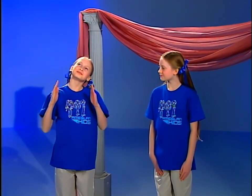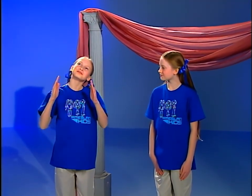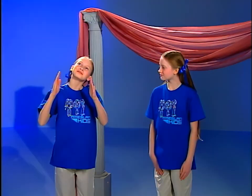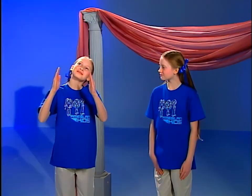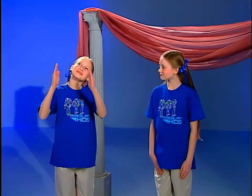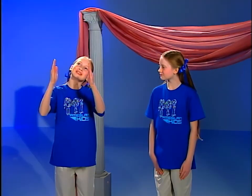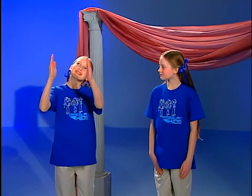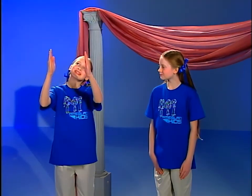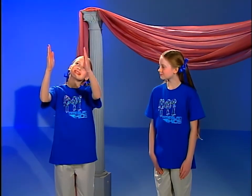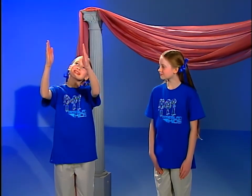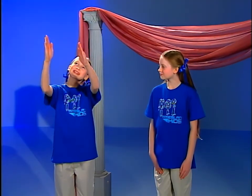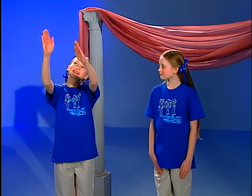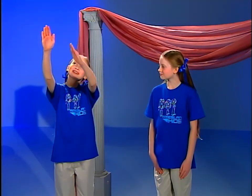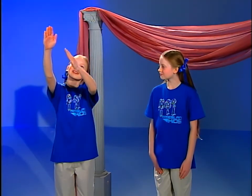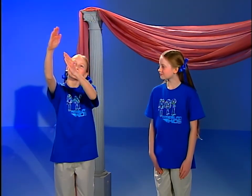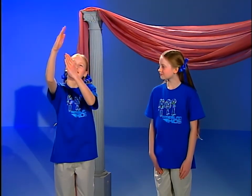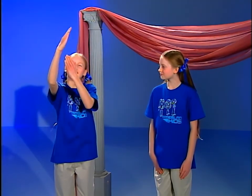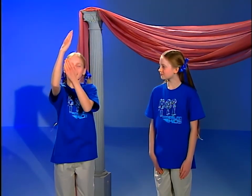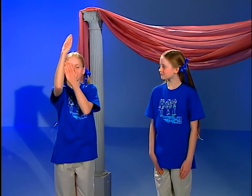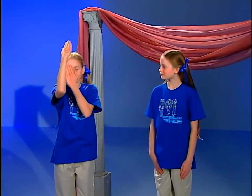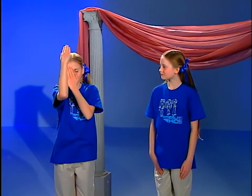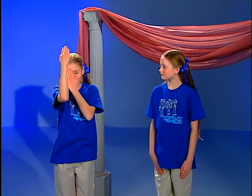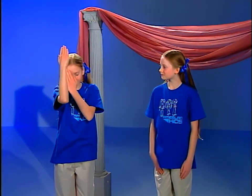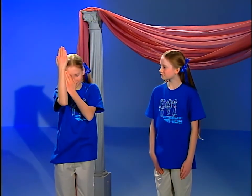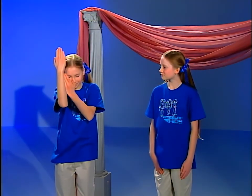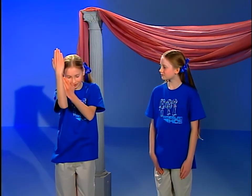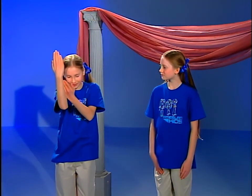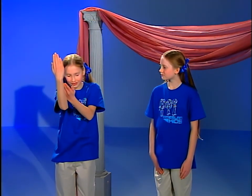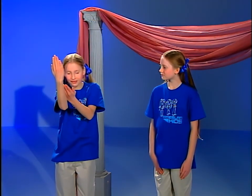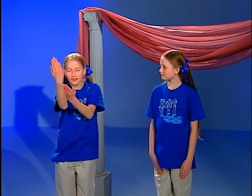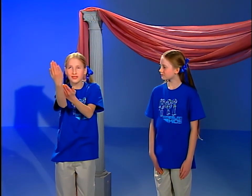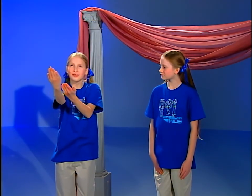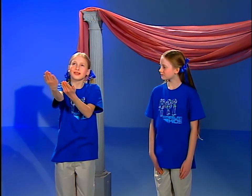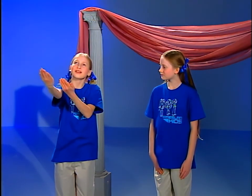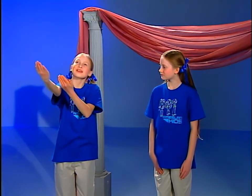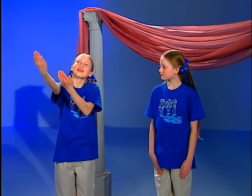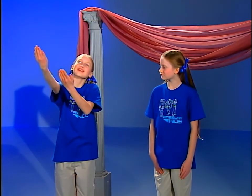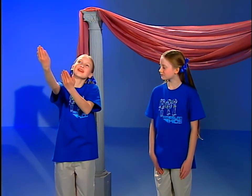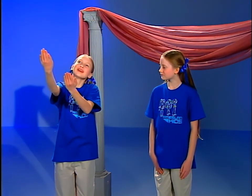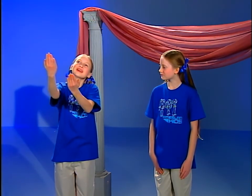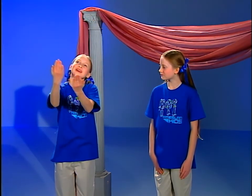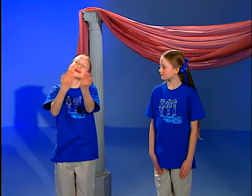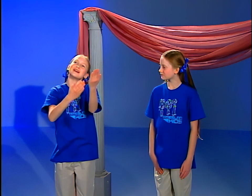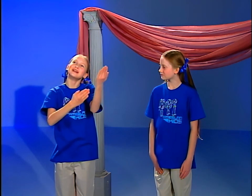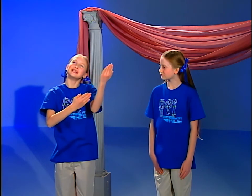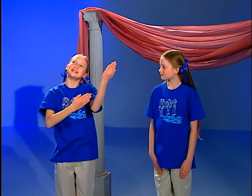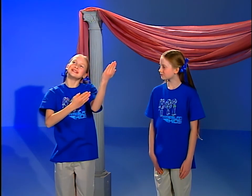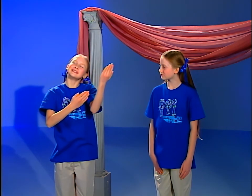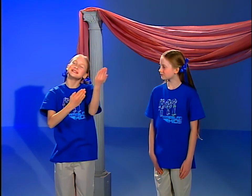"AND WANT YOU FOR THEMSELVES. "IF I TELL THE EGYPTIANS THAT WE'RE HUSBAND AND WIFE, "THEY MIGHT WANT TO KILL ME.